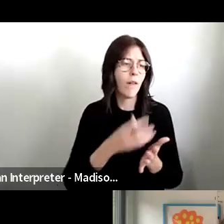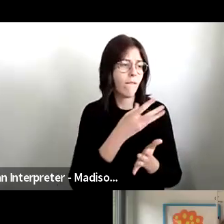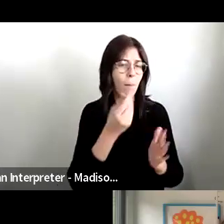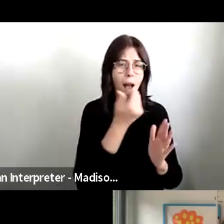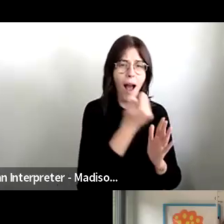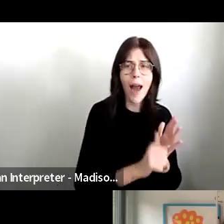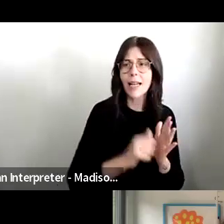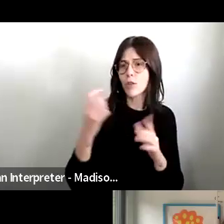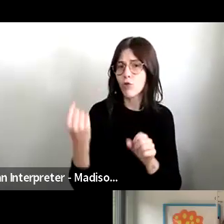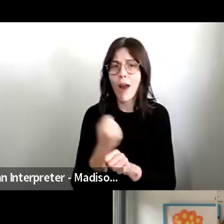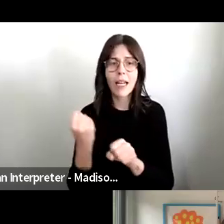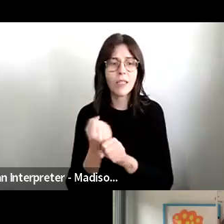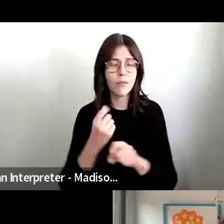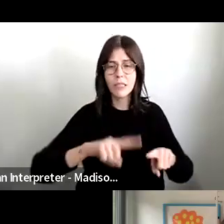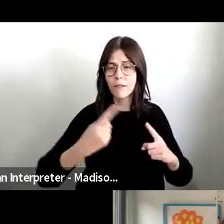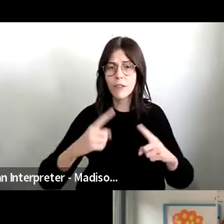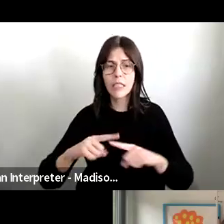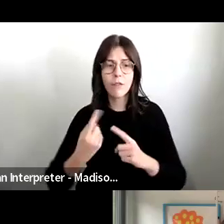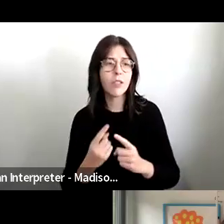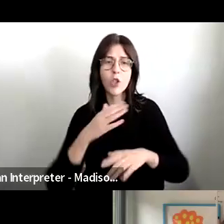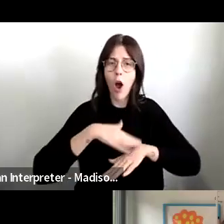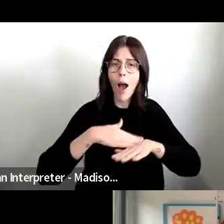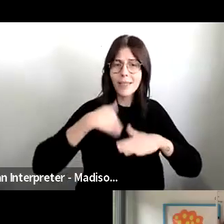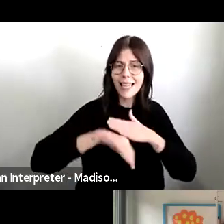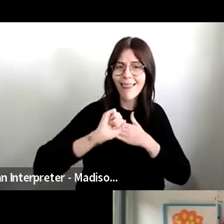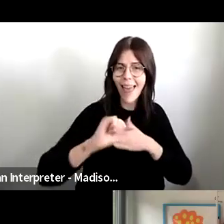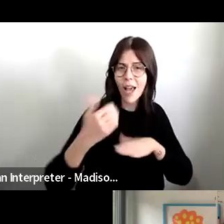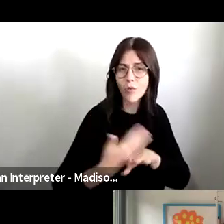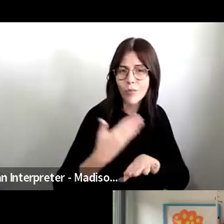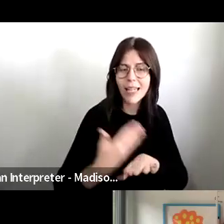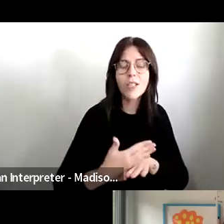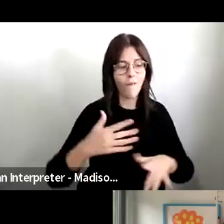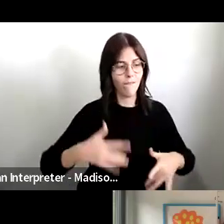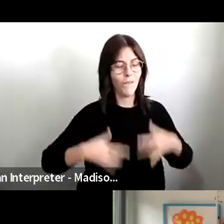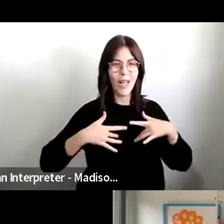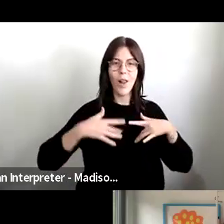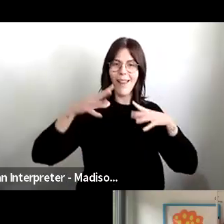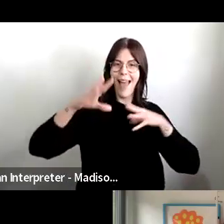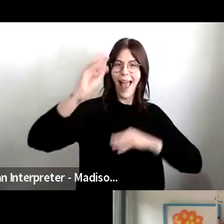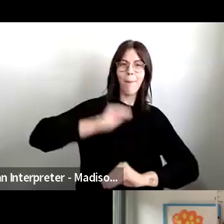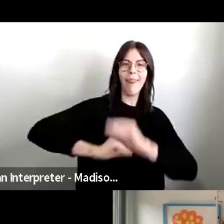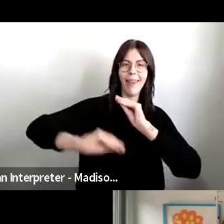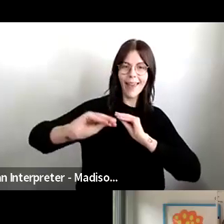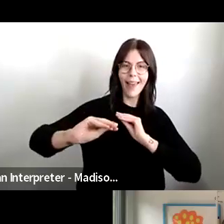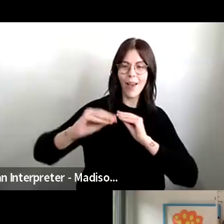their career as well, so I think there is an empty that comes with each of the panel as well,